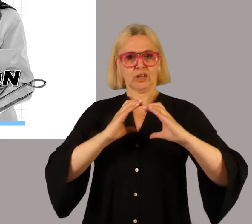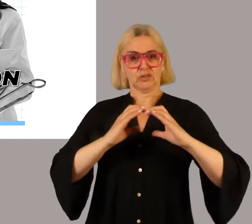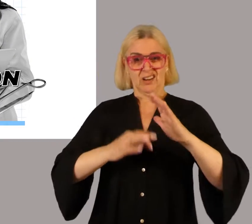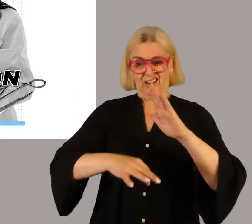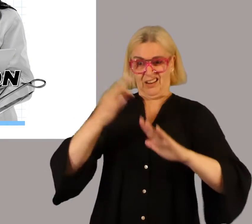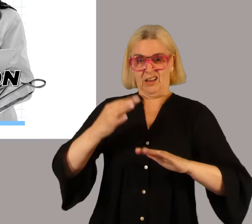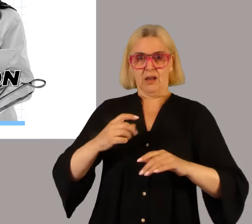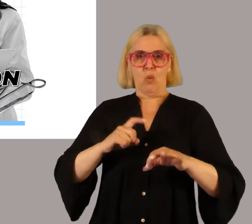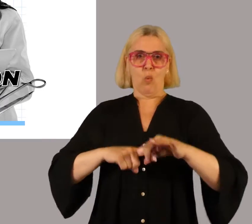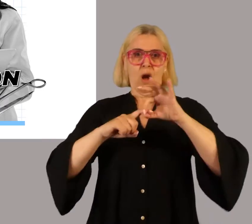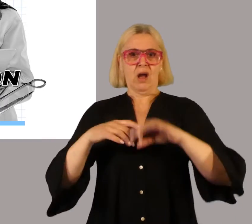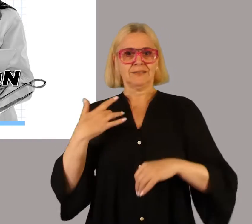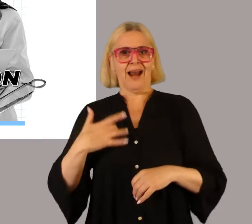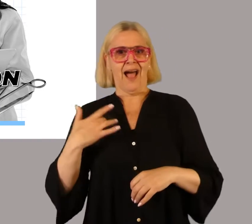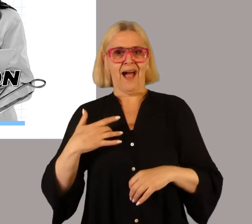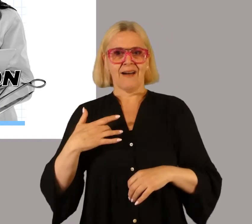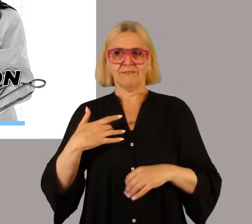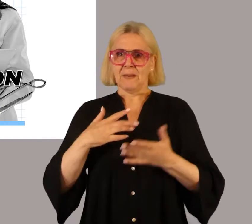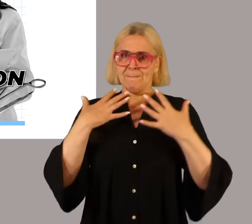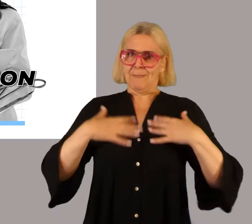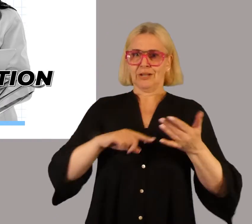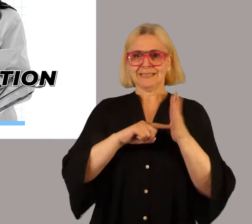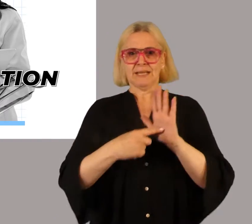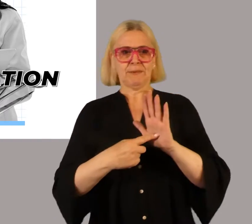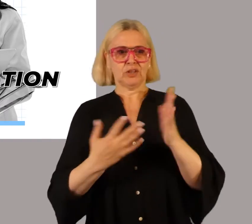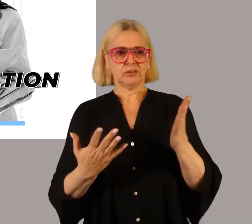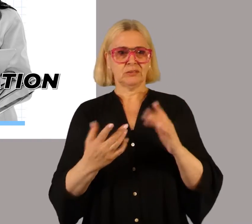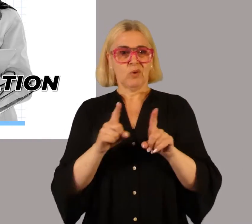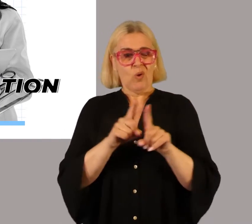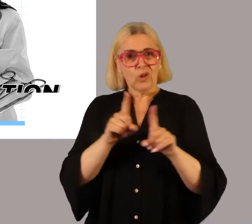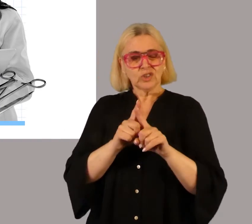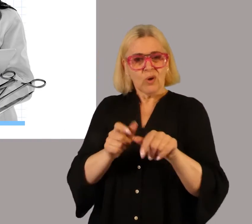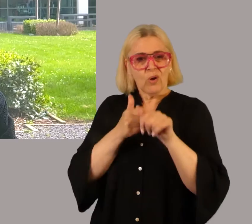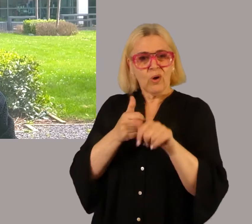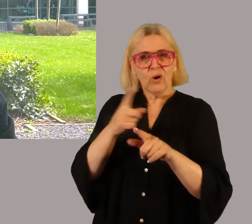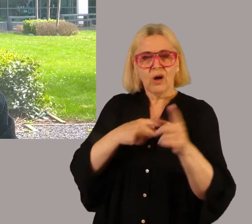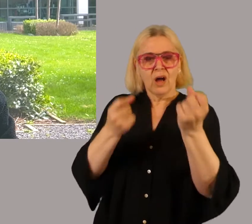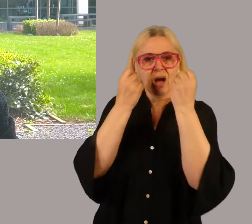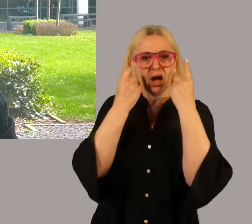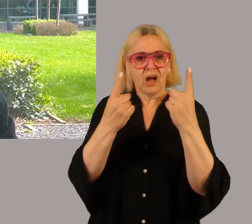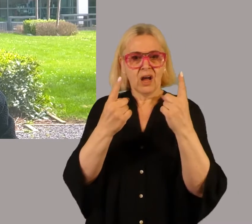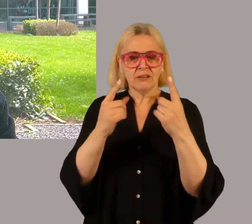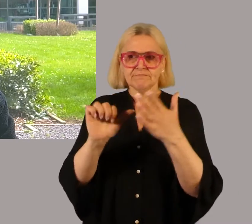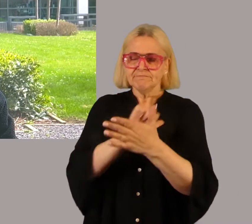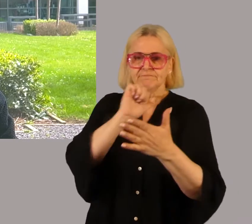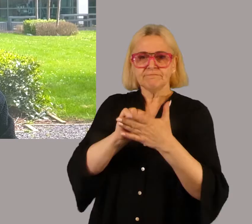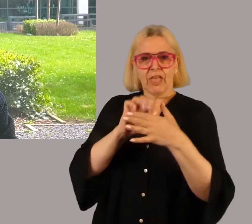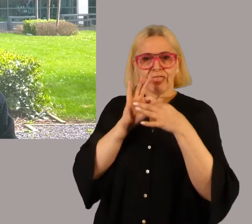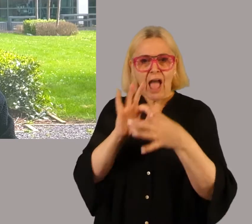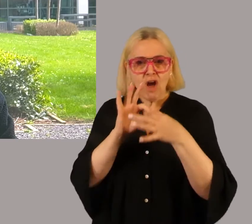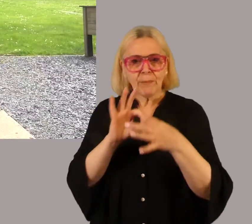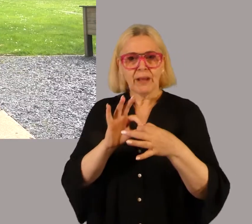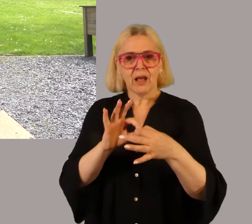improves quality of life and body image, but also adherence to therapy that can impact survival.